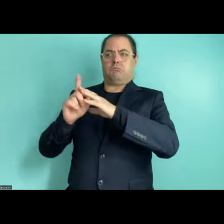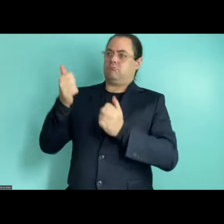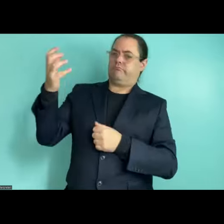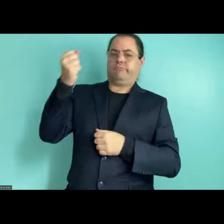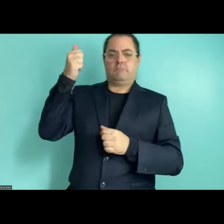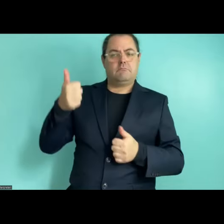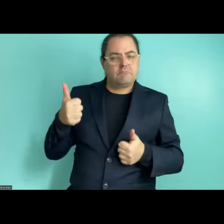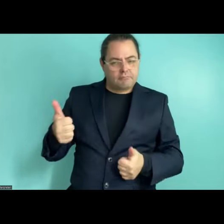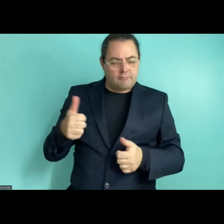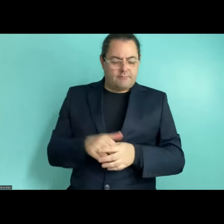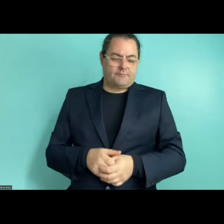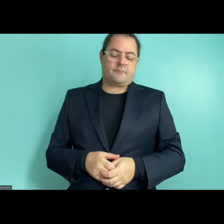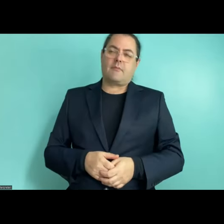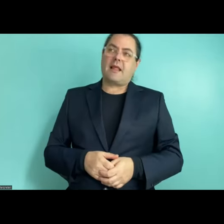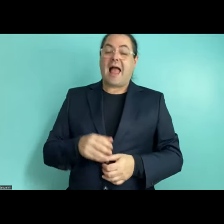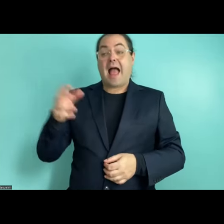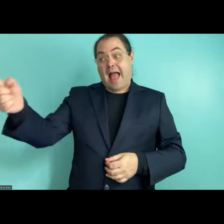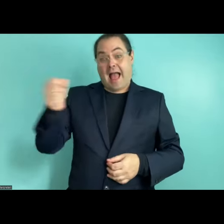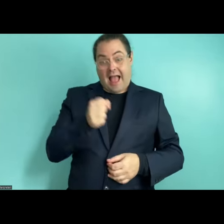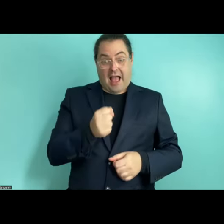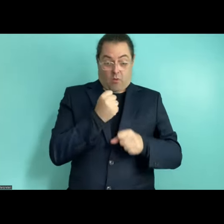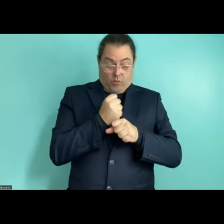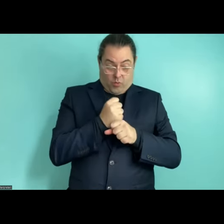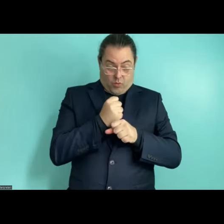and retaining people with disabilities you know in the HTC to sector.